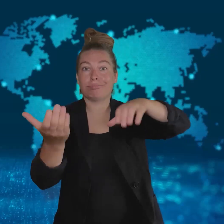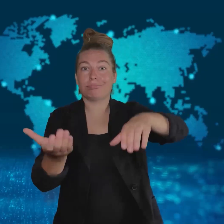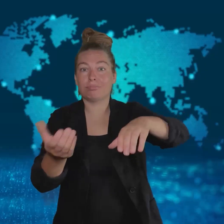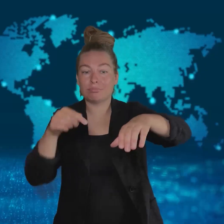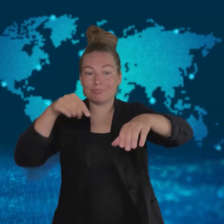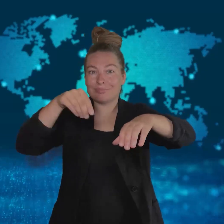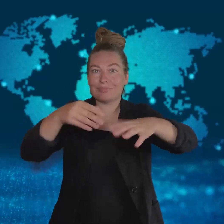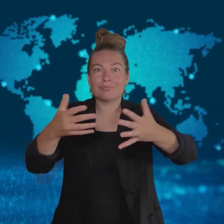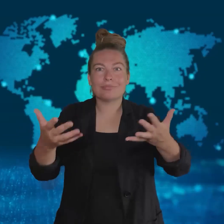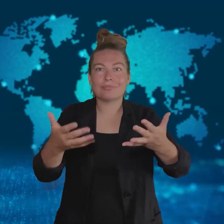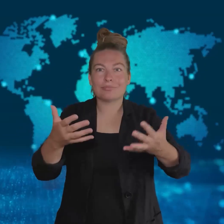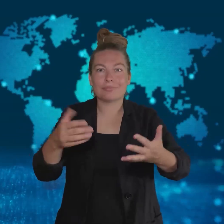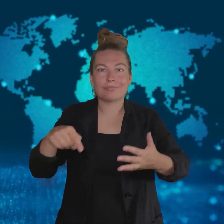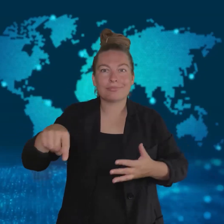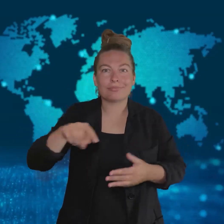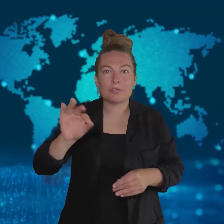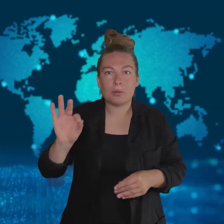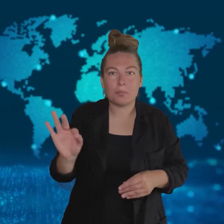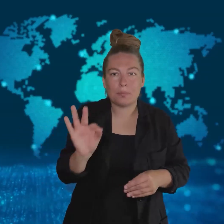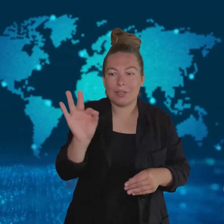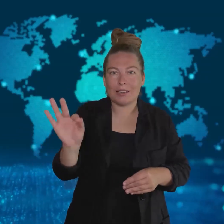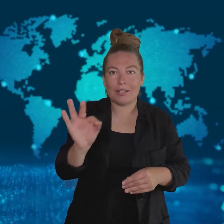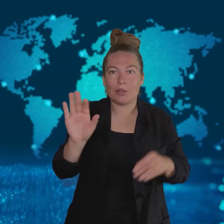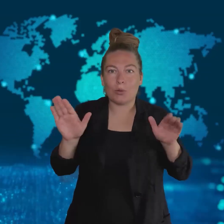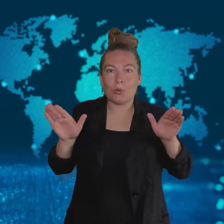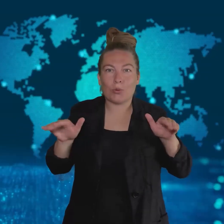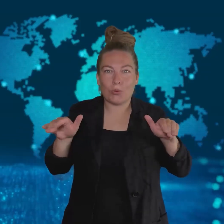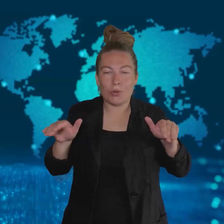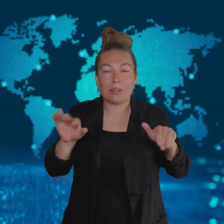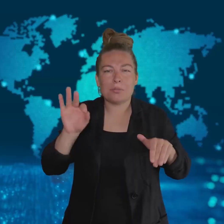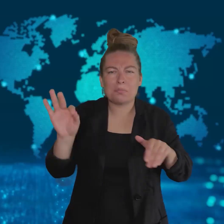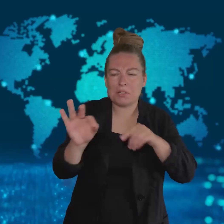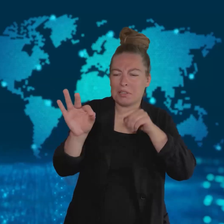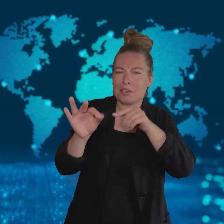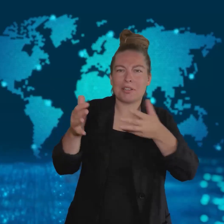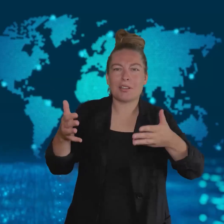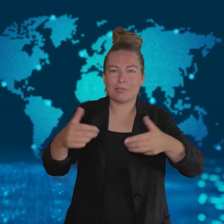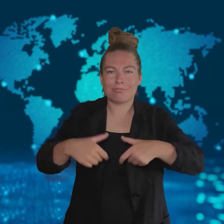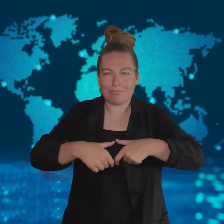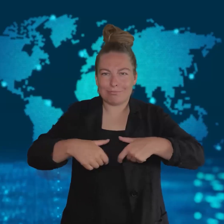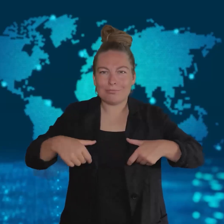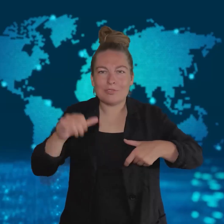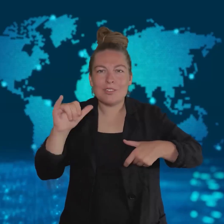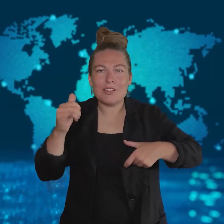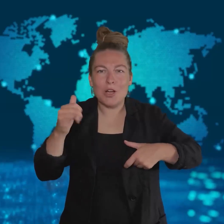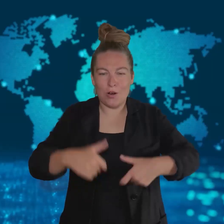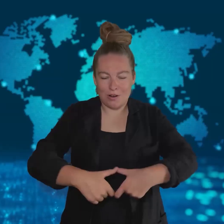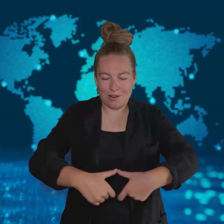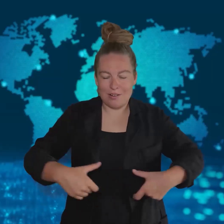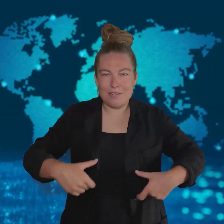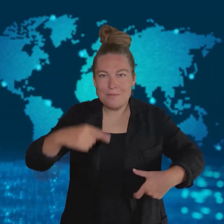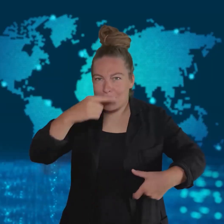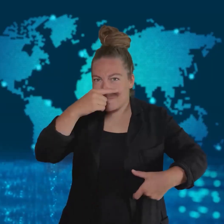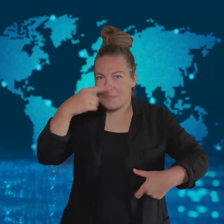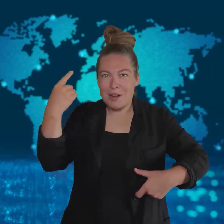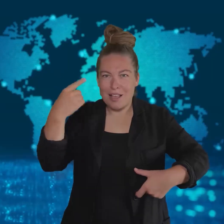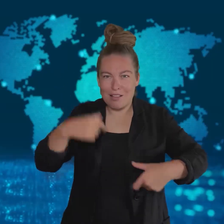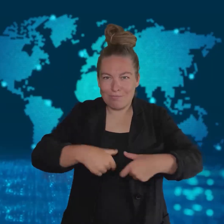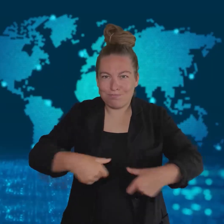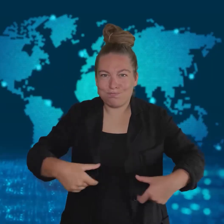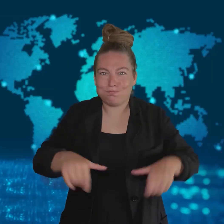It released millions of honeybees.